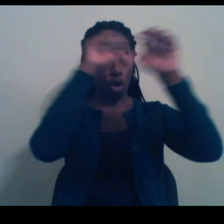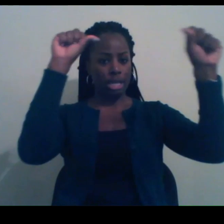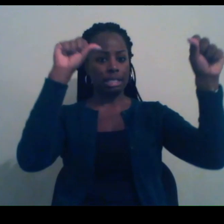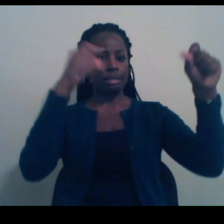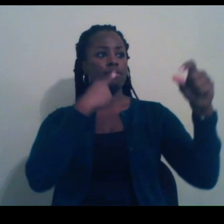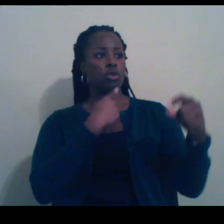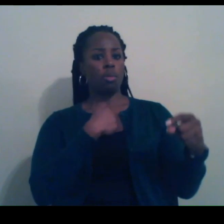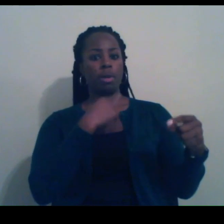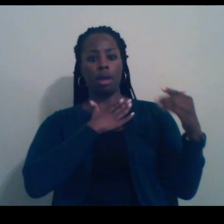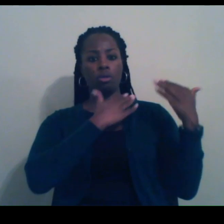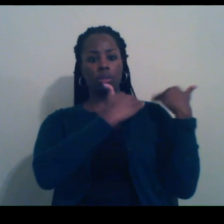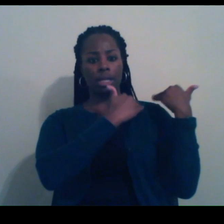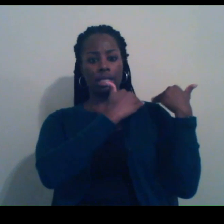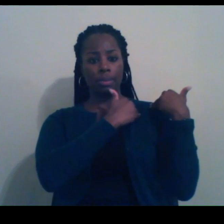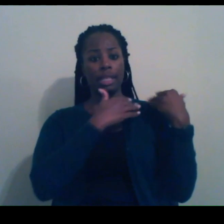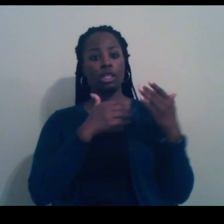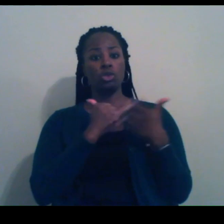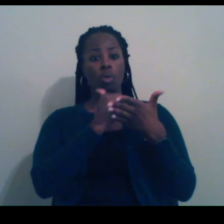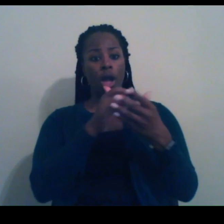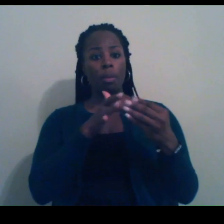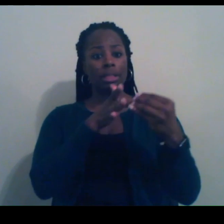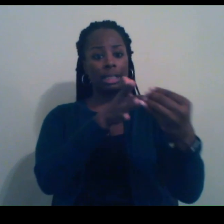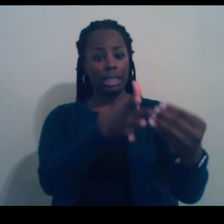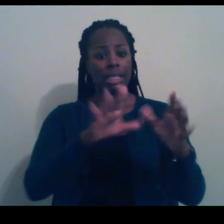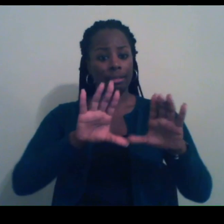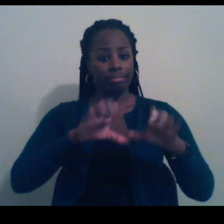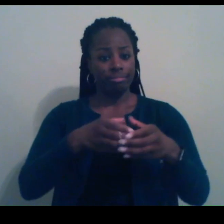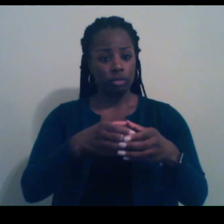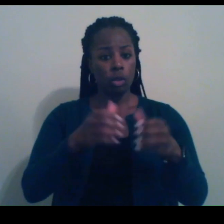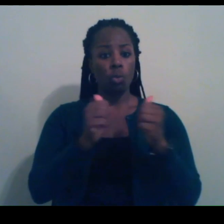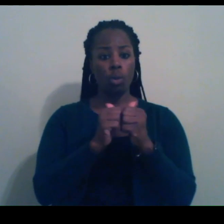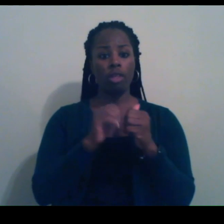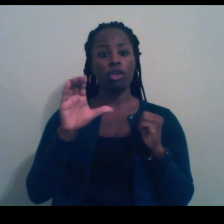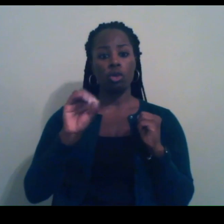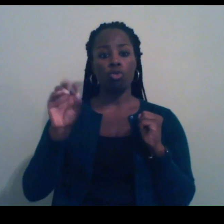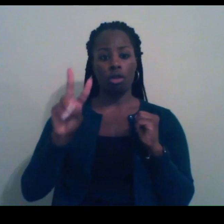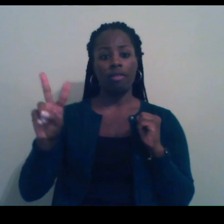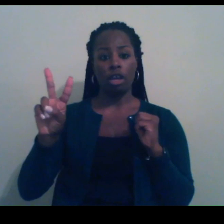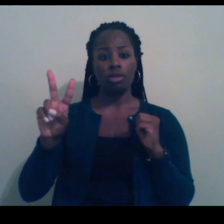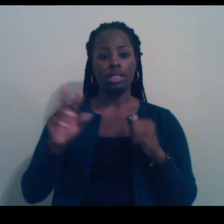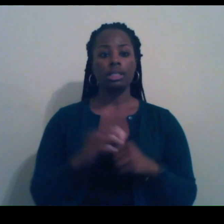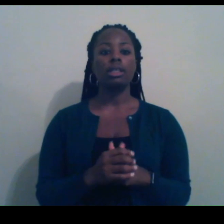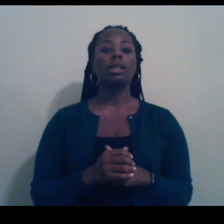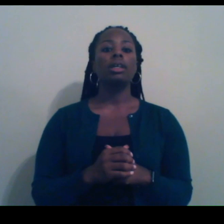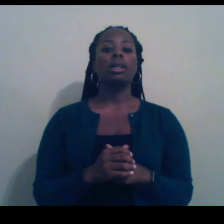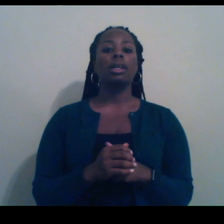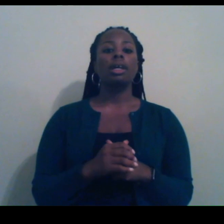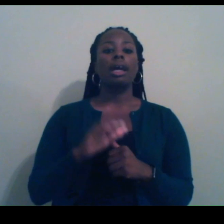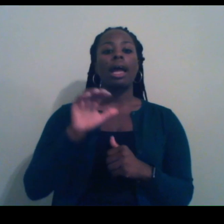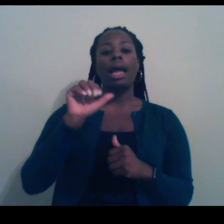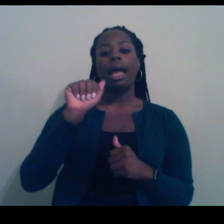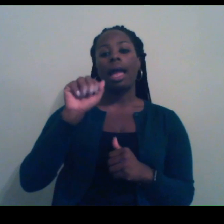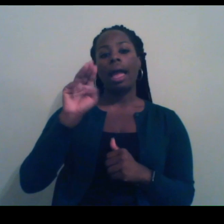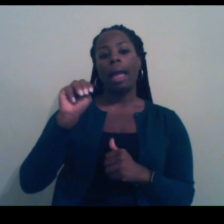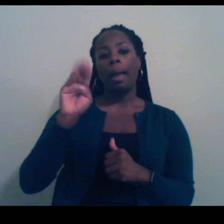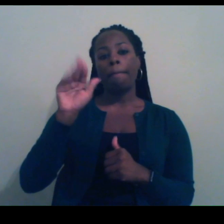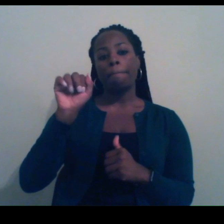corona virus and I'm grateful that Ambassador Deborah Birx also Dr. Deborah